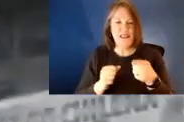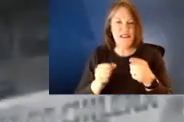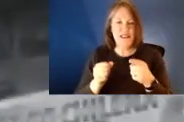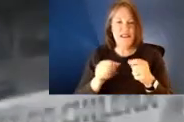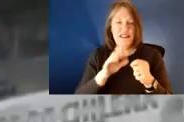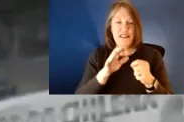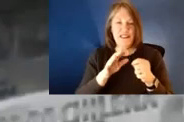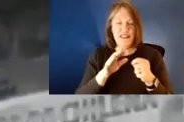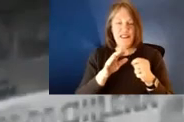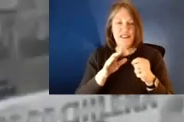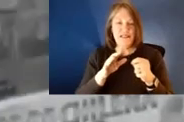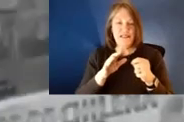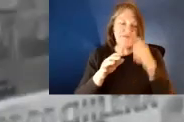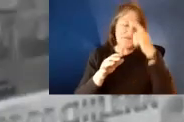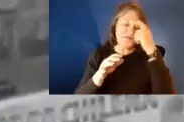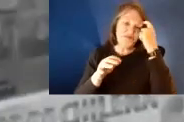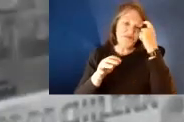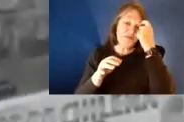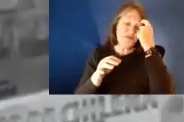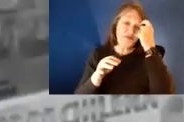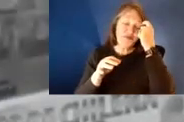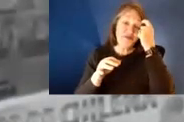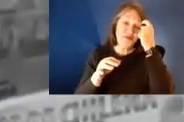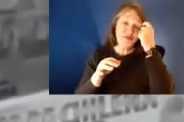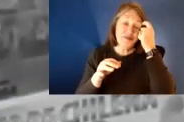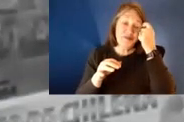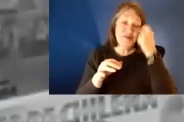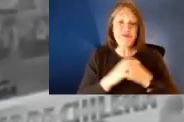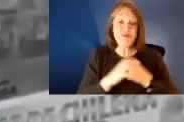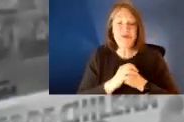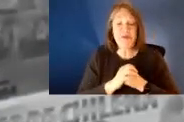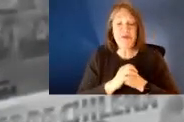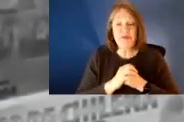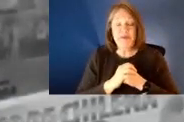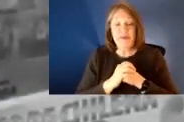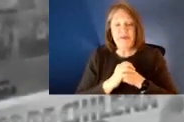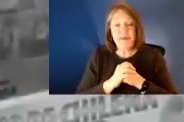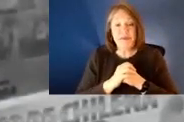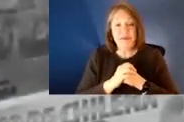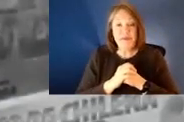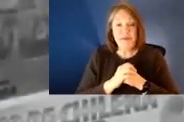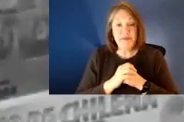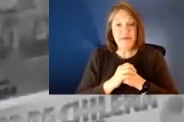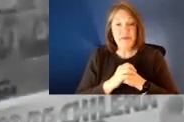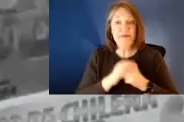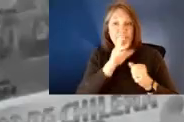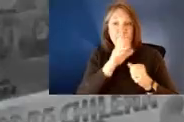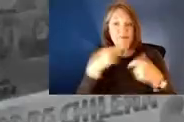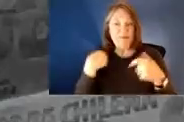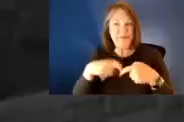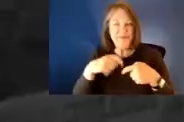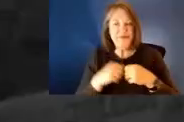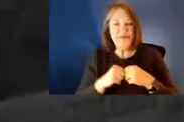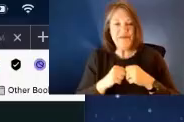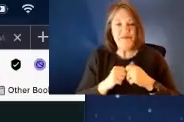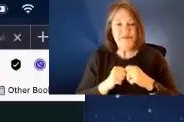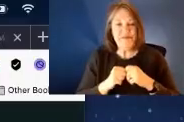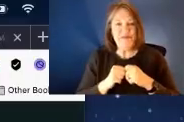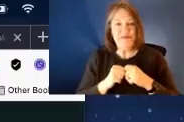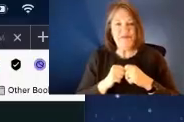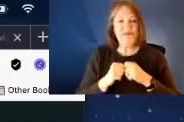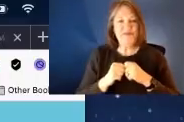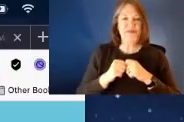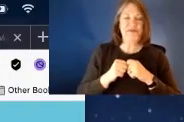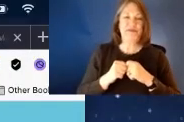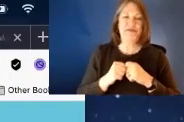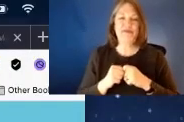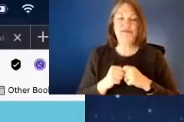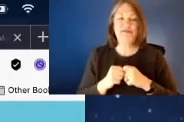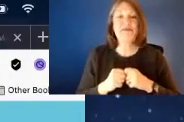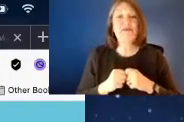06:43:56 >> SPEAKER: [SPEAKING FOREIGN LANGUAGE] 06:44:08 >> RICK PEDOLSKY: So, think about